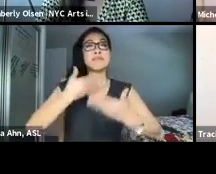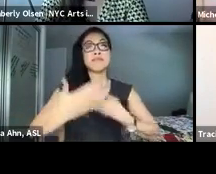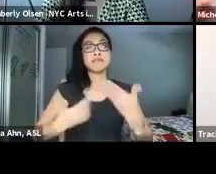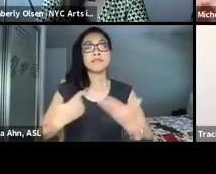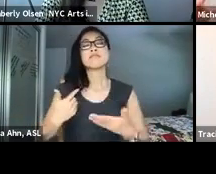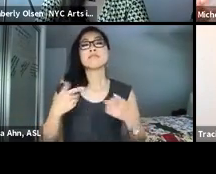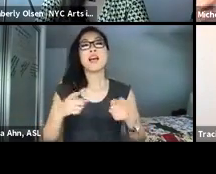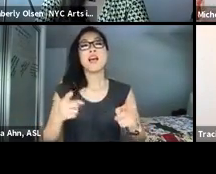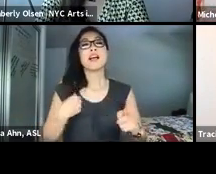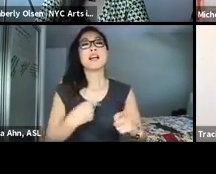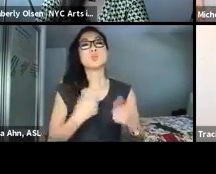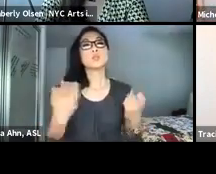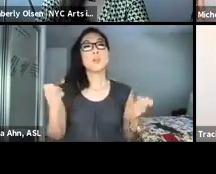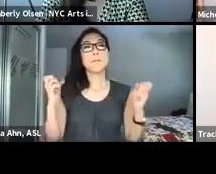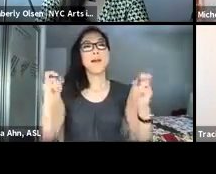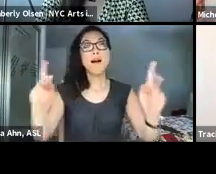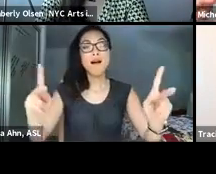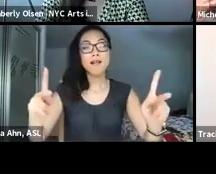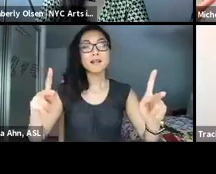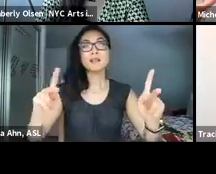to dance, so it makes it very complicated, right.